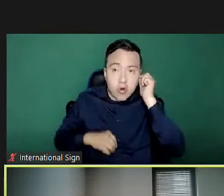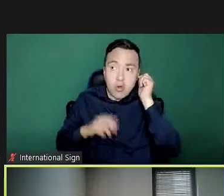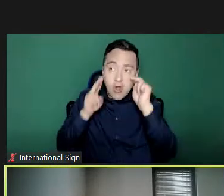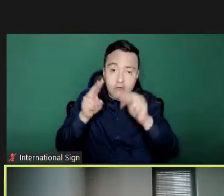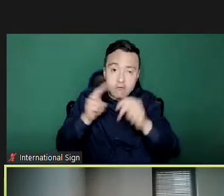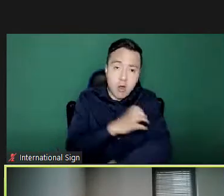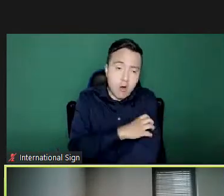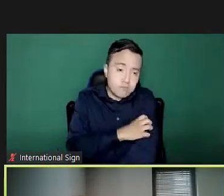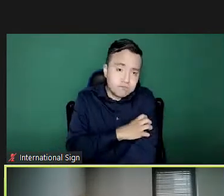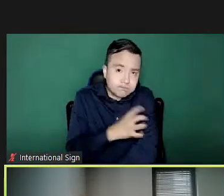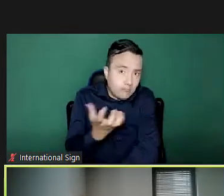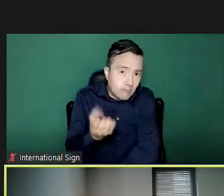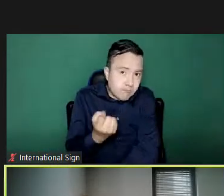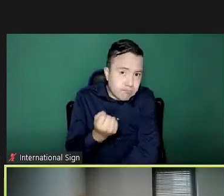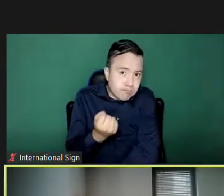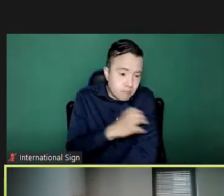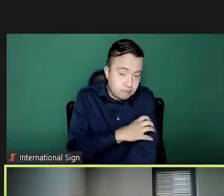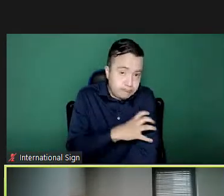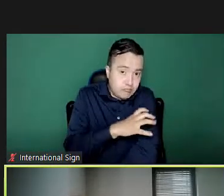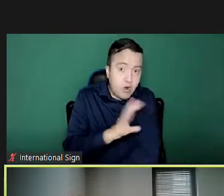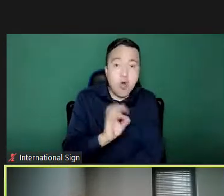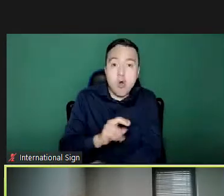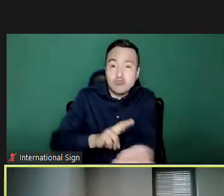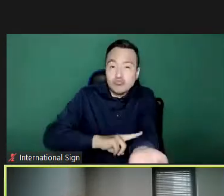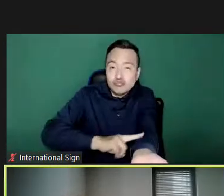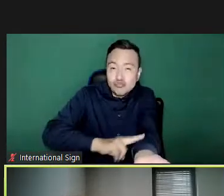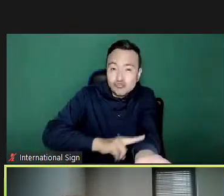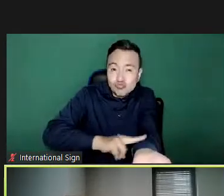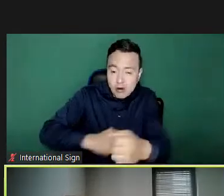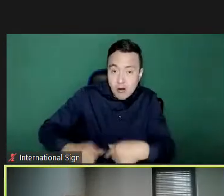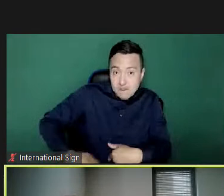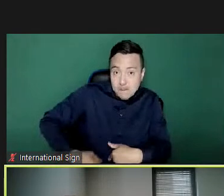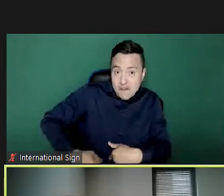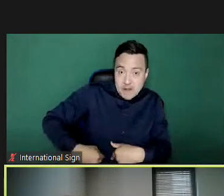This level of disruption shows the difficulties of addressing health